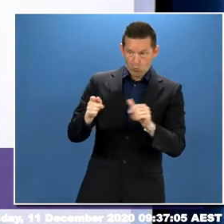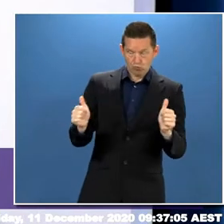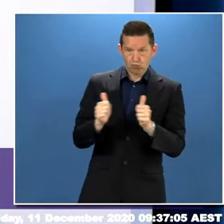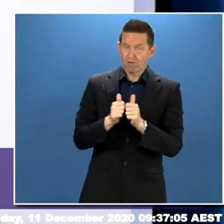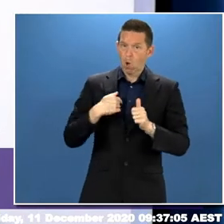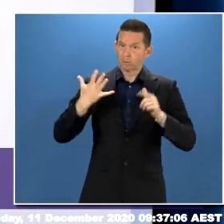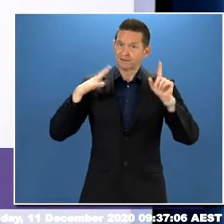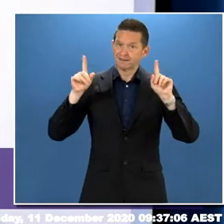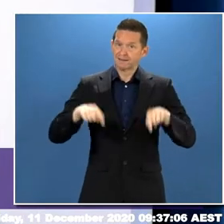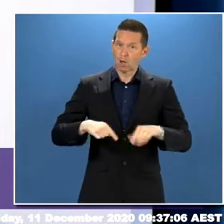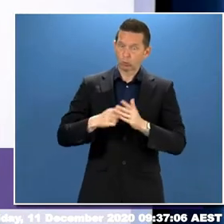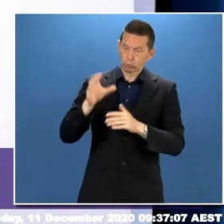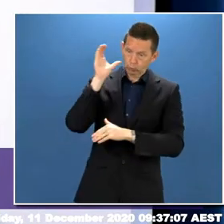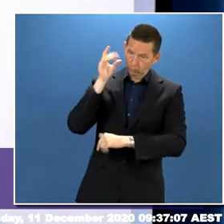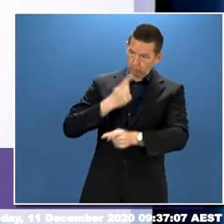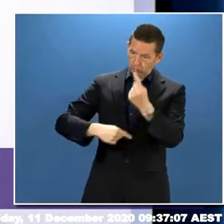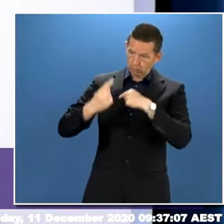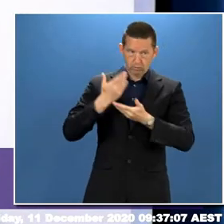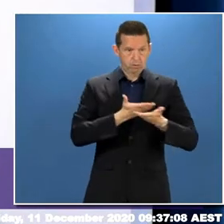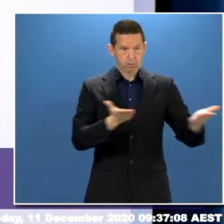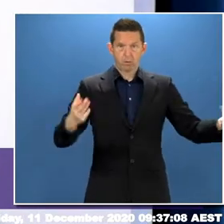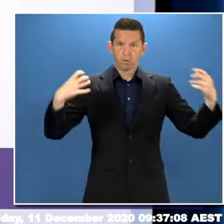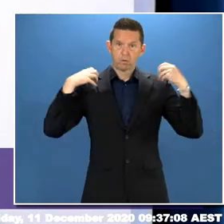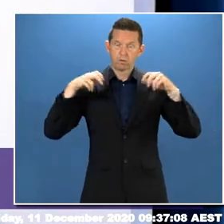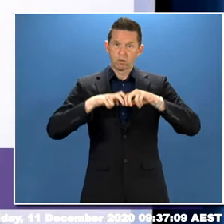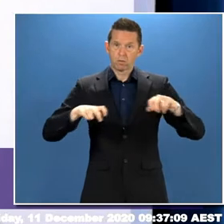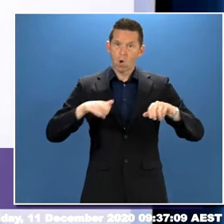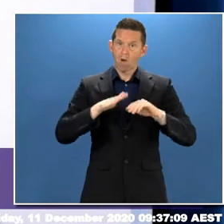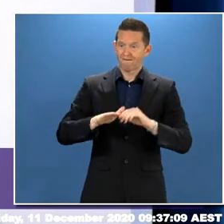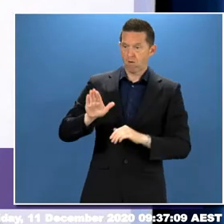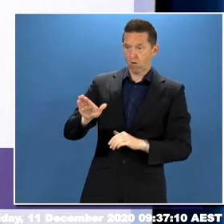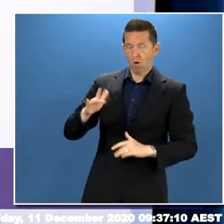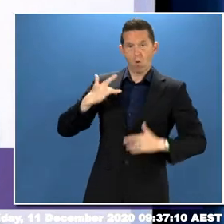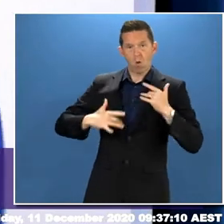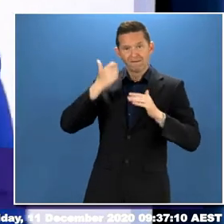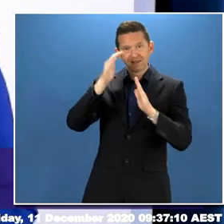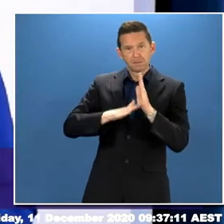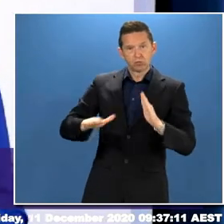telling the Commissioners about your lived experience with disability,